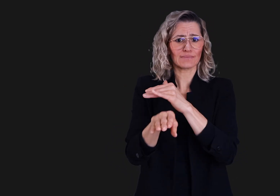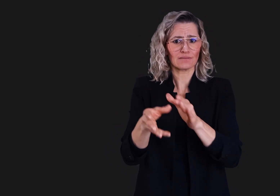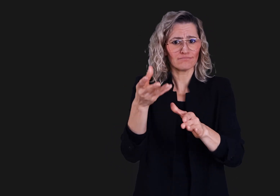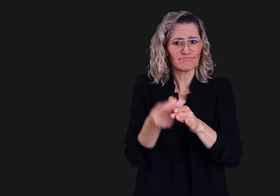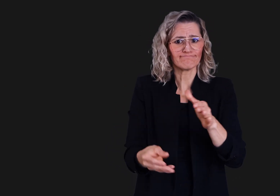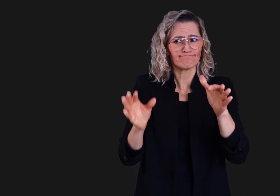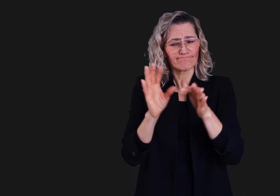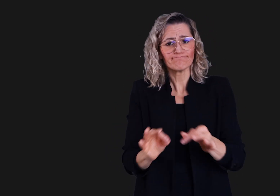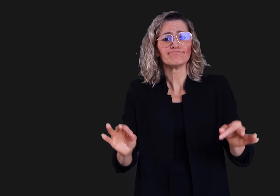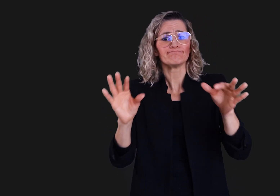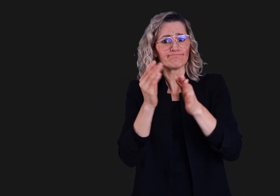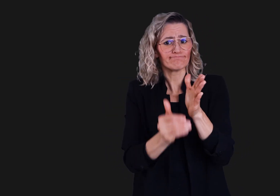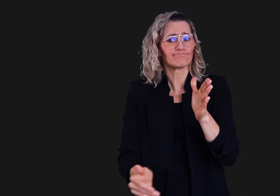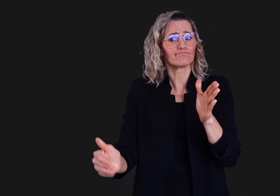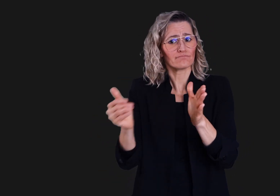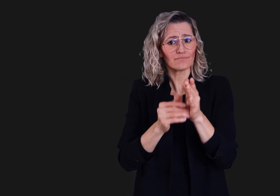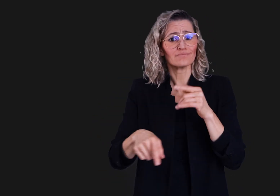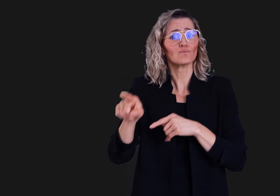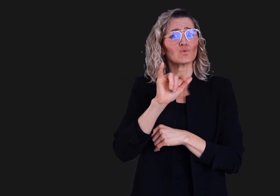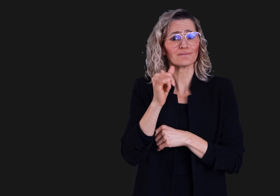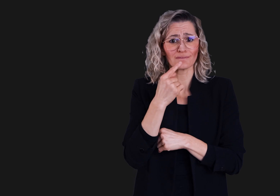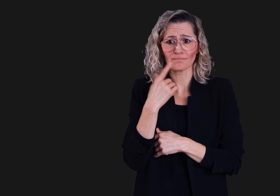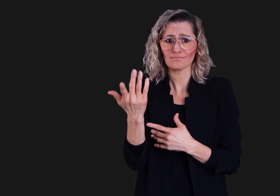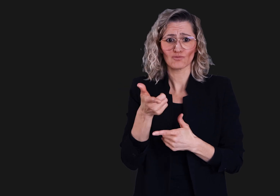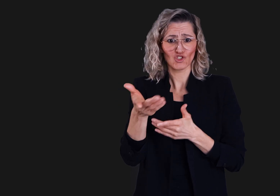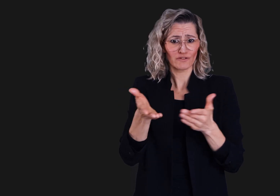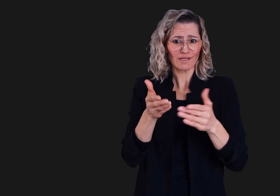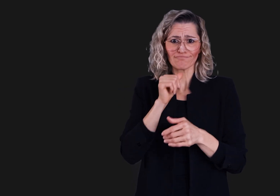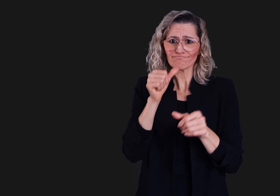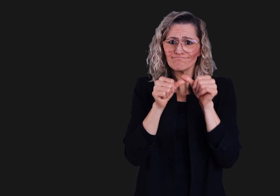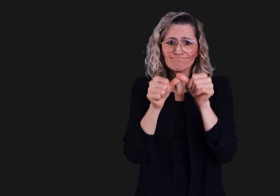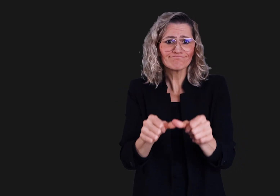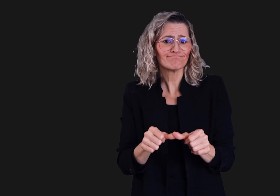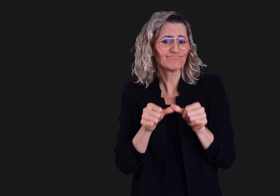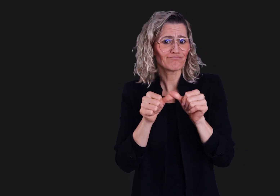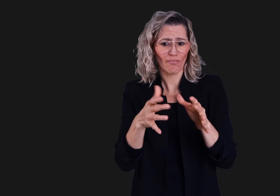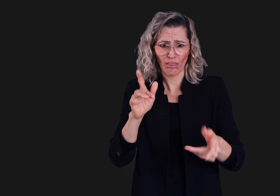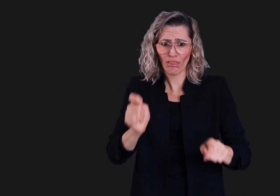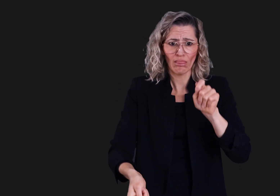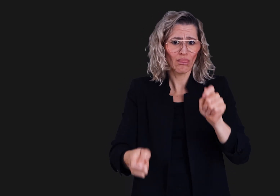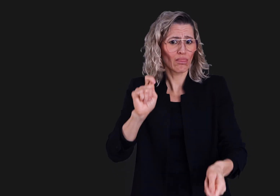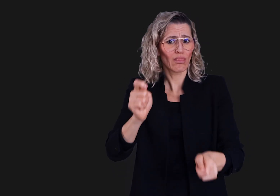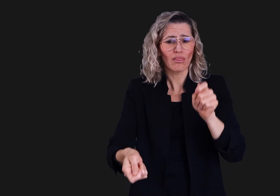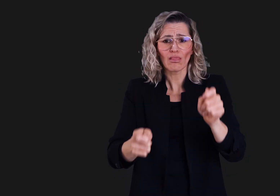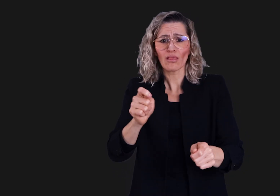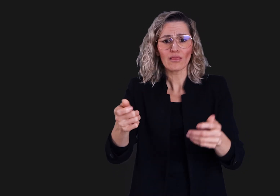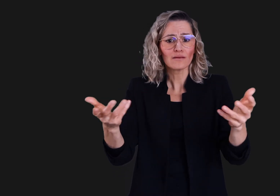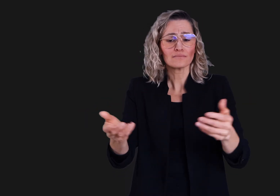They also said services are not consistent and can change.